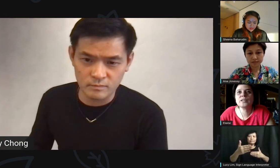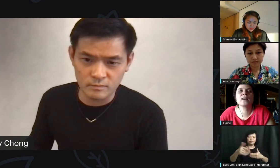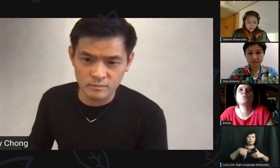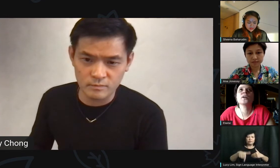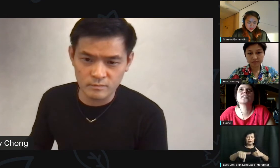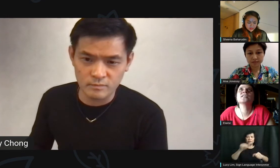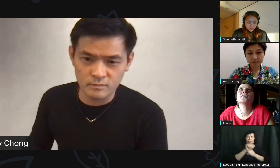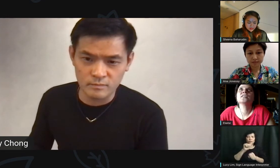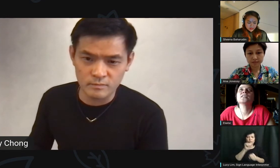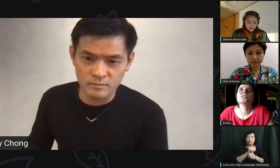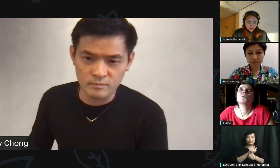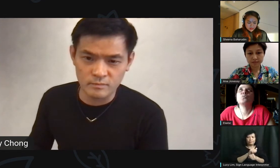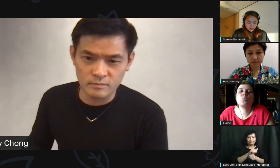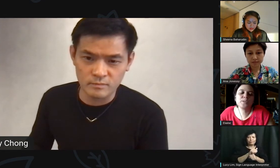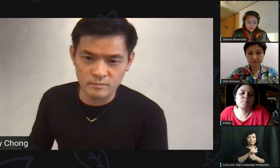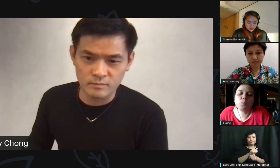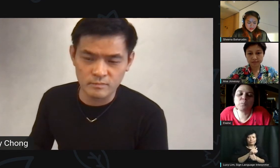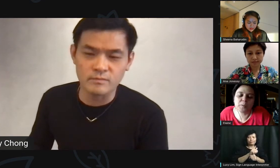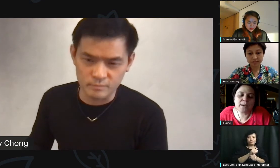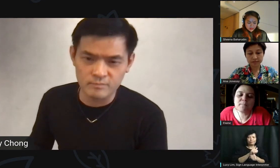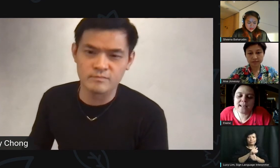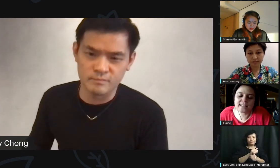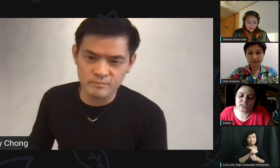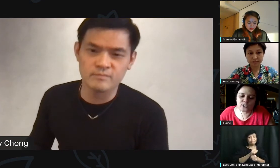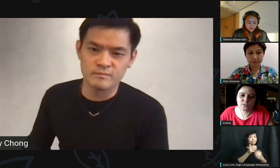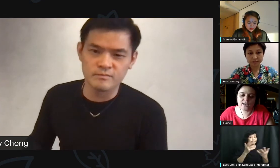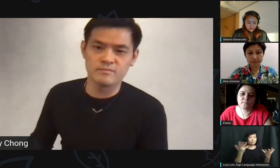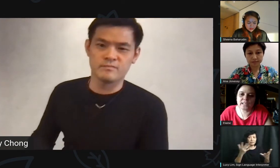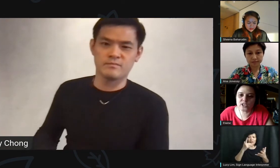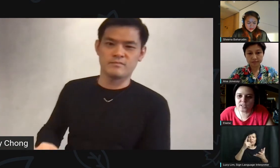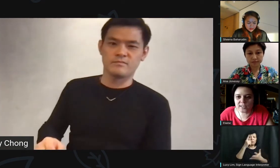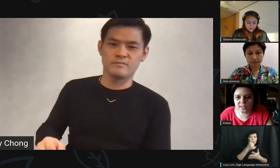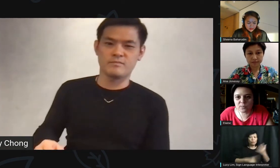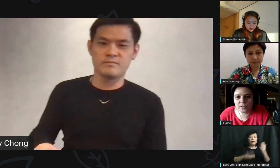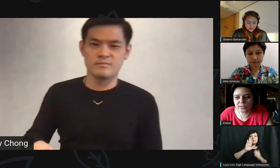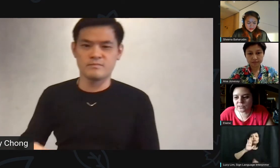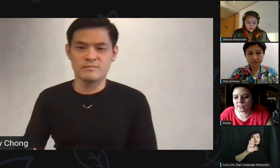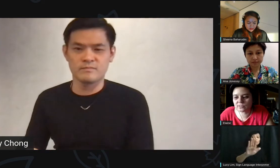Yeah, what would be the message to Deaf Malaysian at this point?